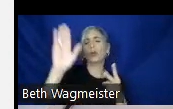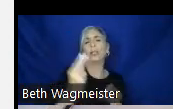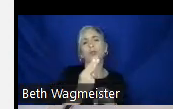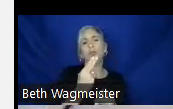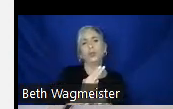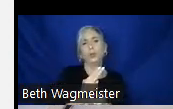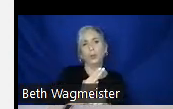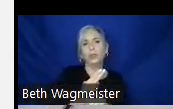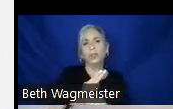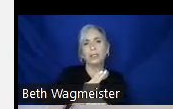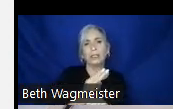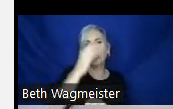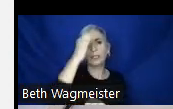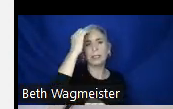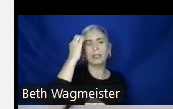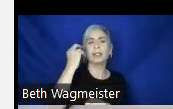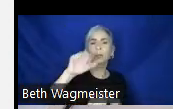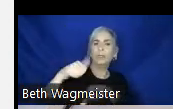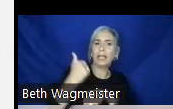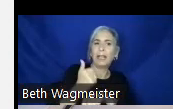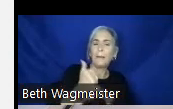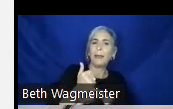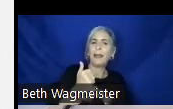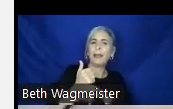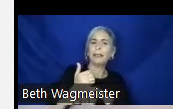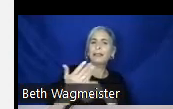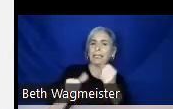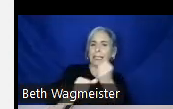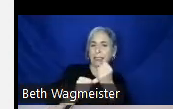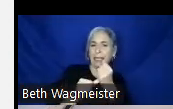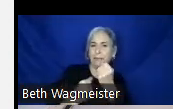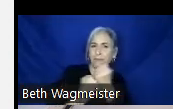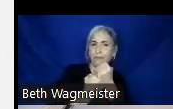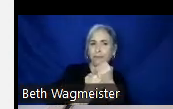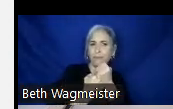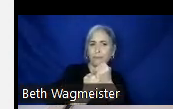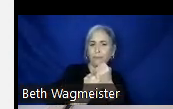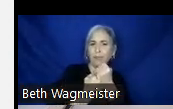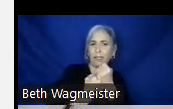set up to work as an accessibility assistant for your content editors. So people that edit content